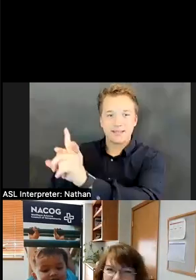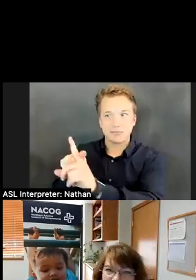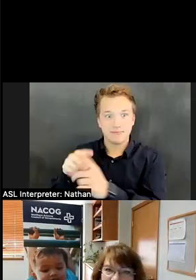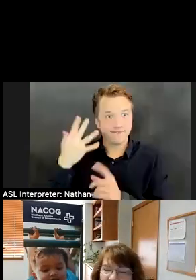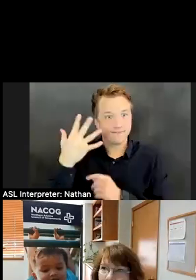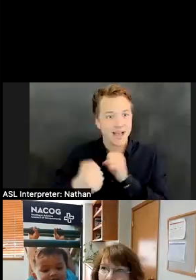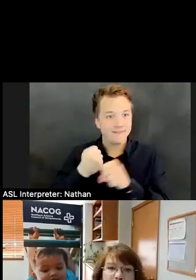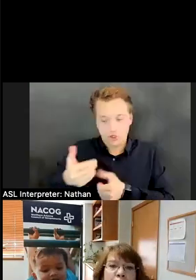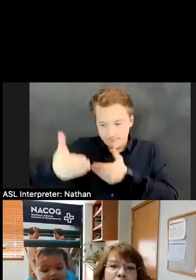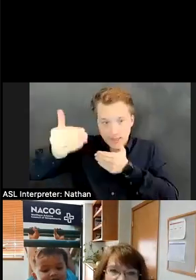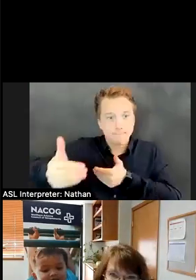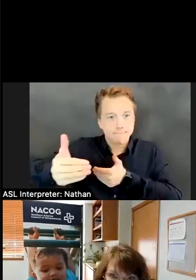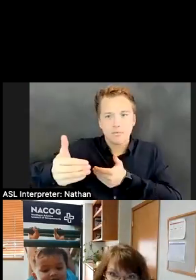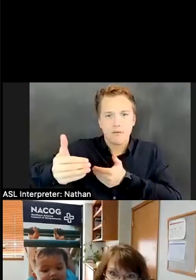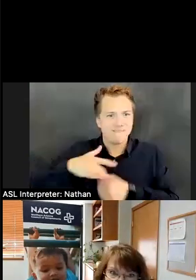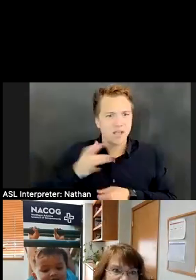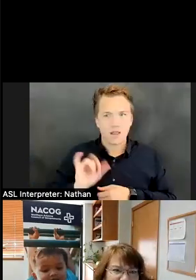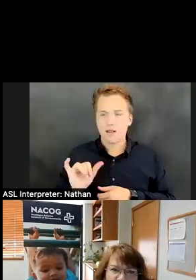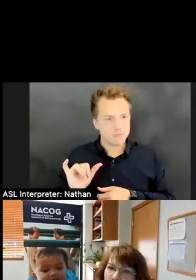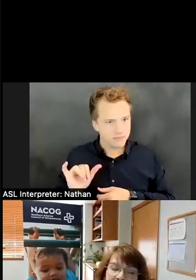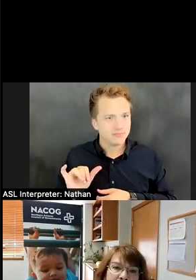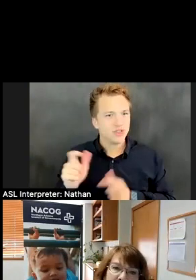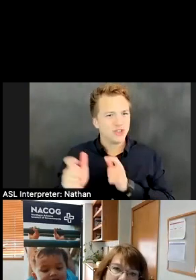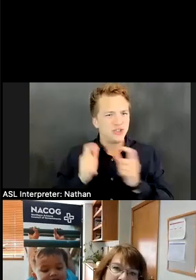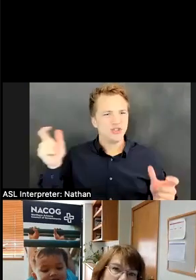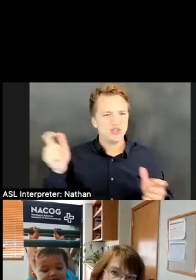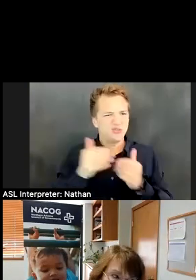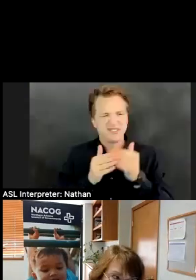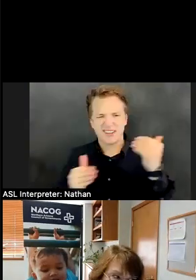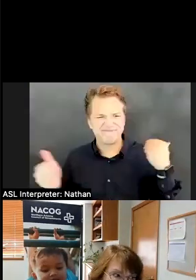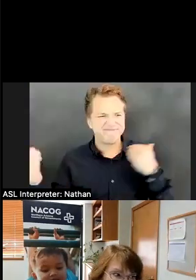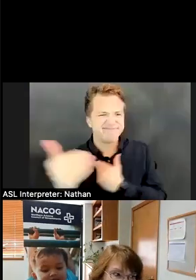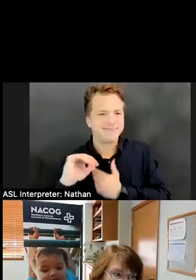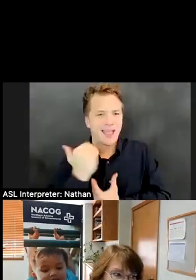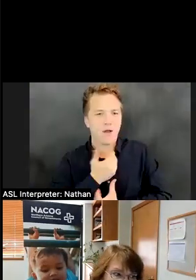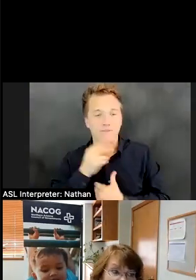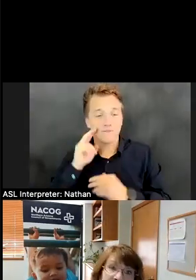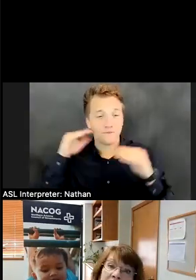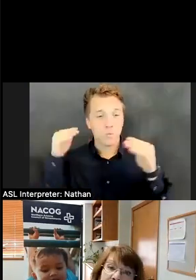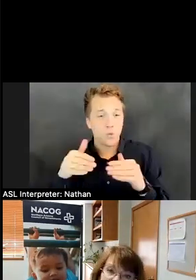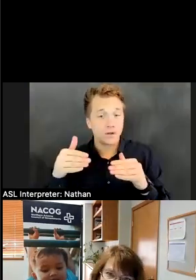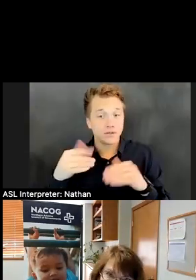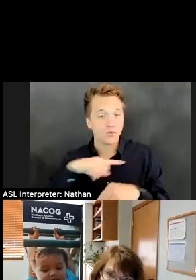We feel like we have a huge jump already on what our focus will be. We have a clear vision.